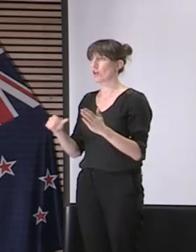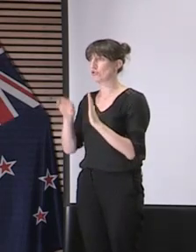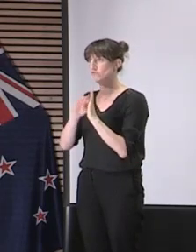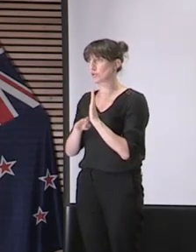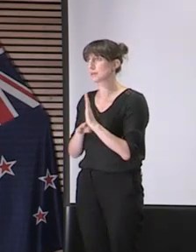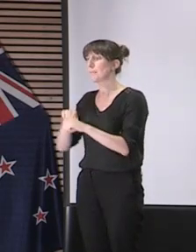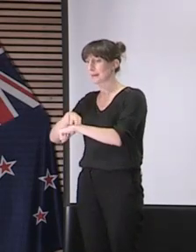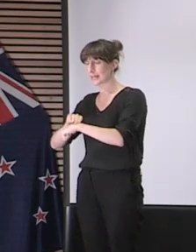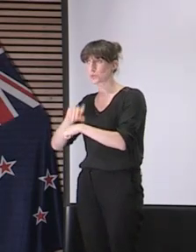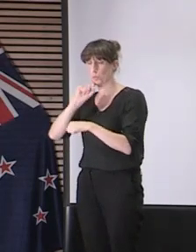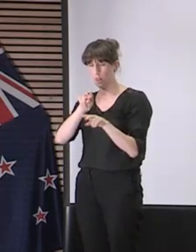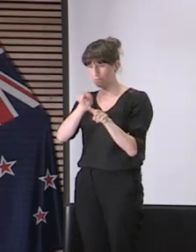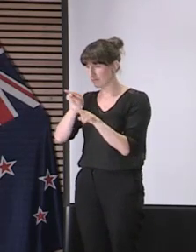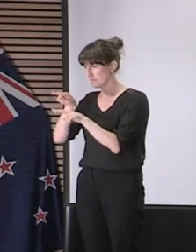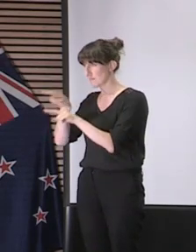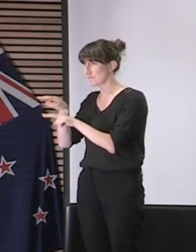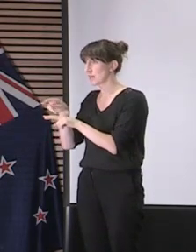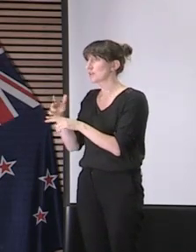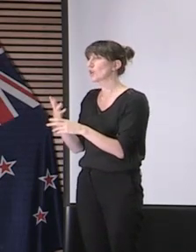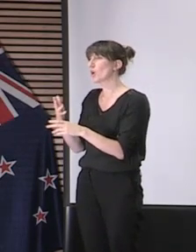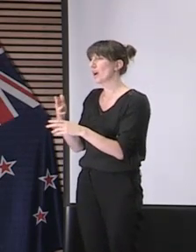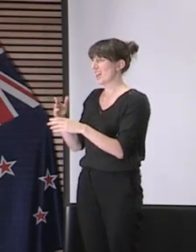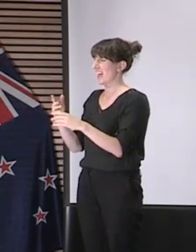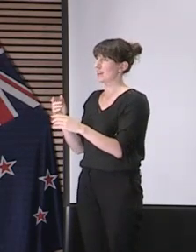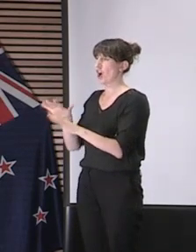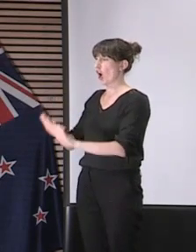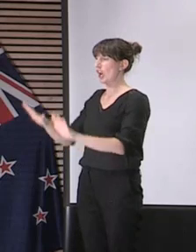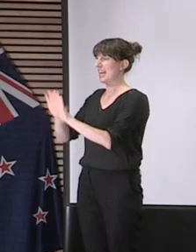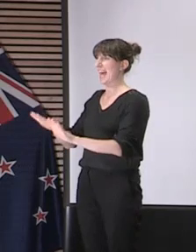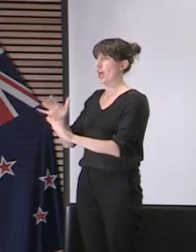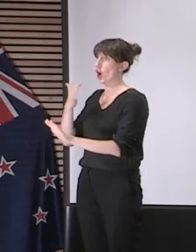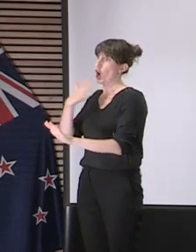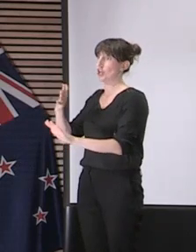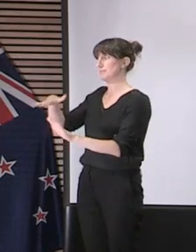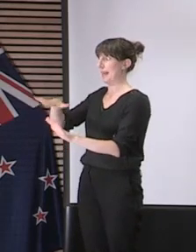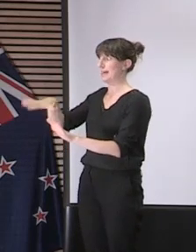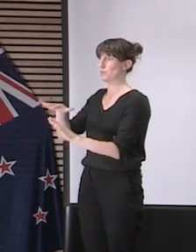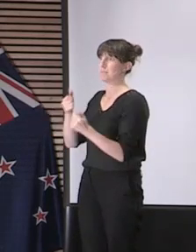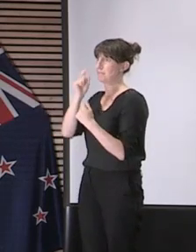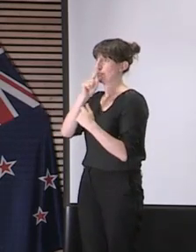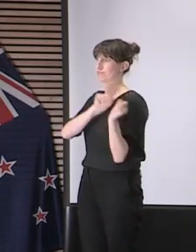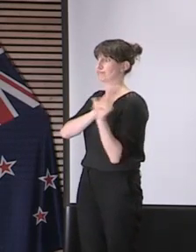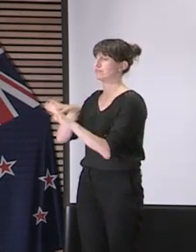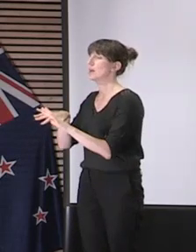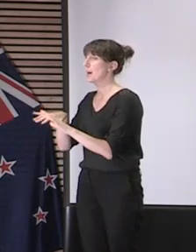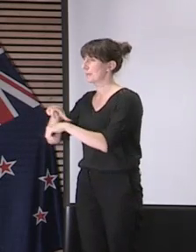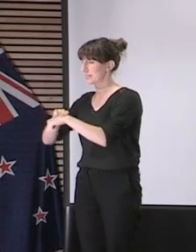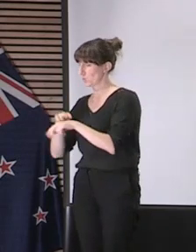be enforcing that. So they will be looking to be in the